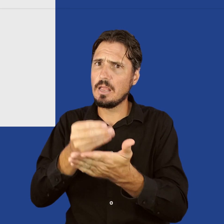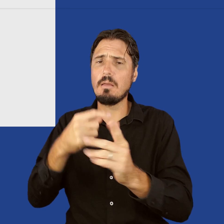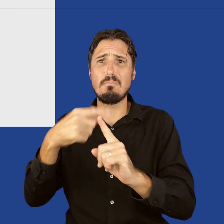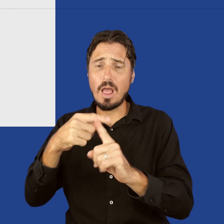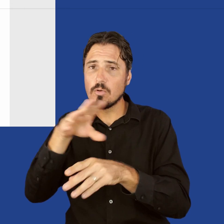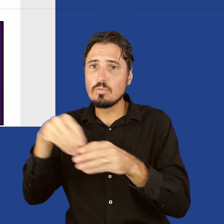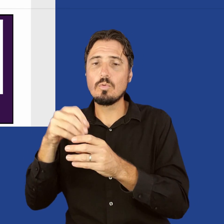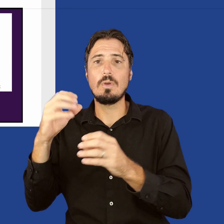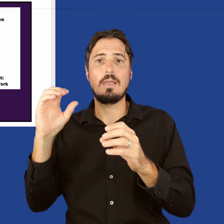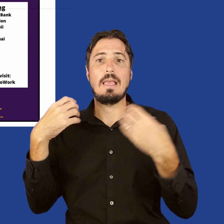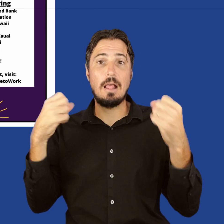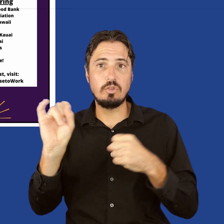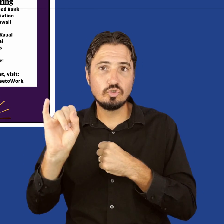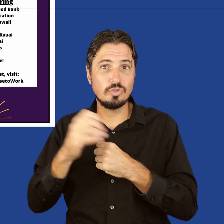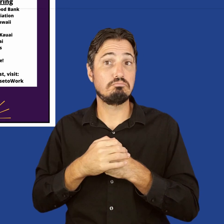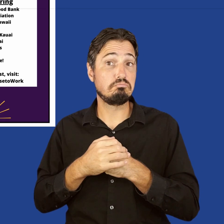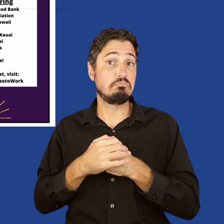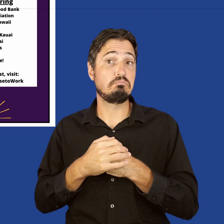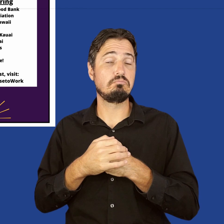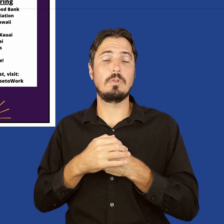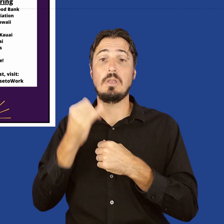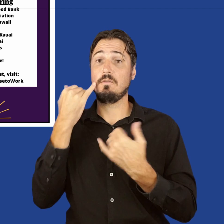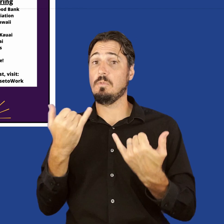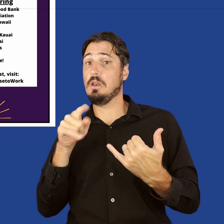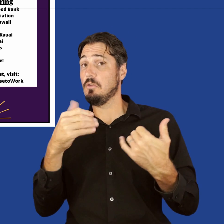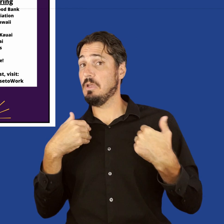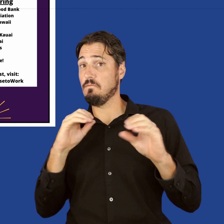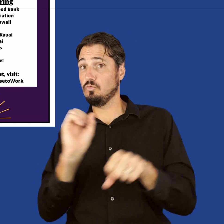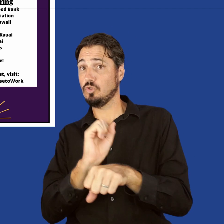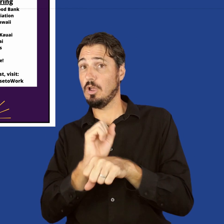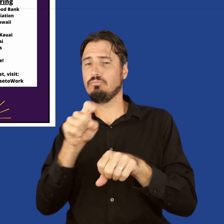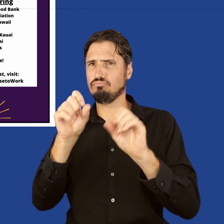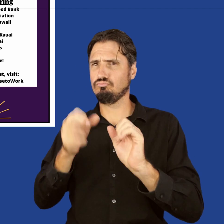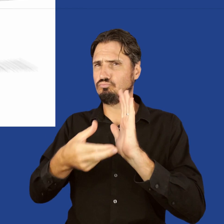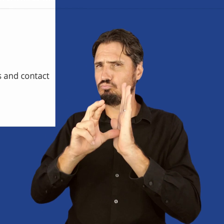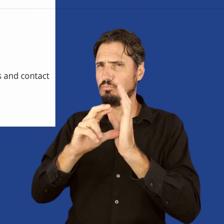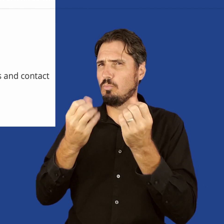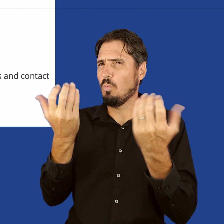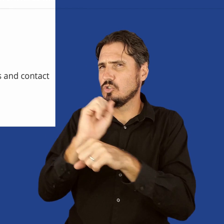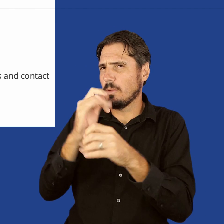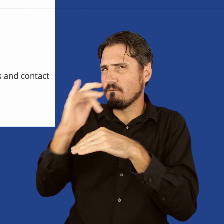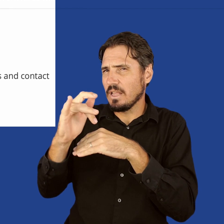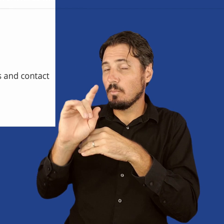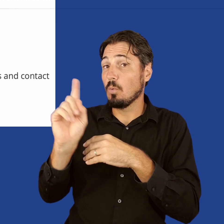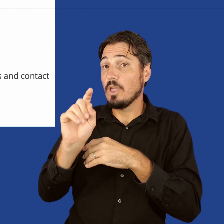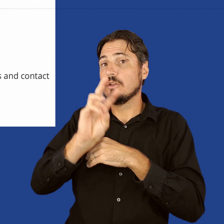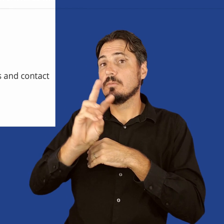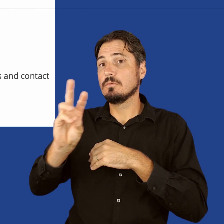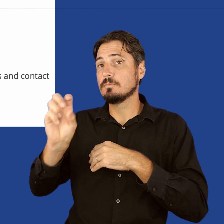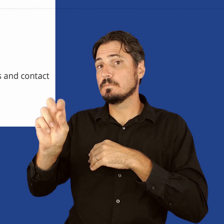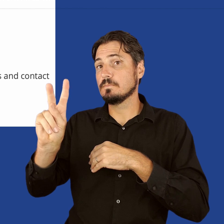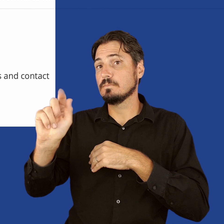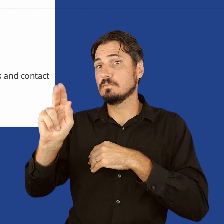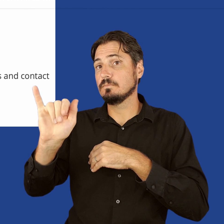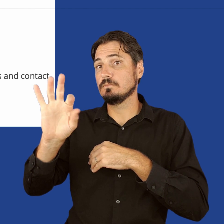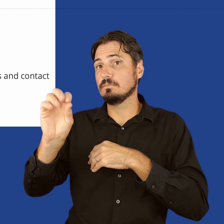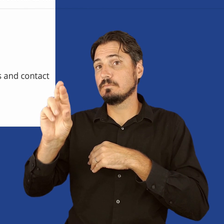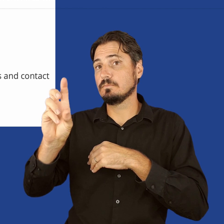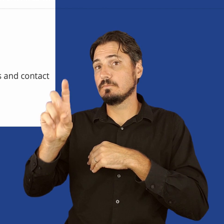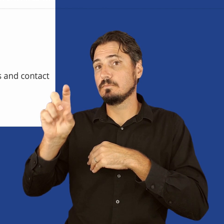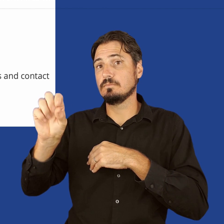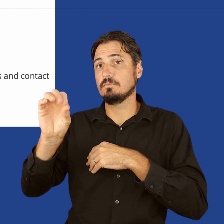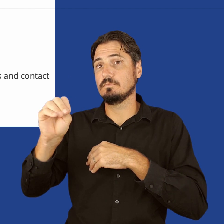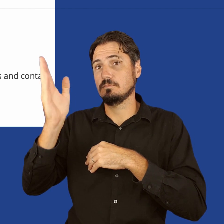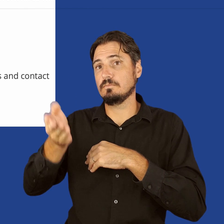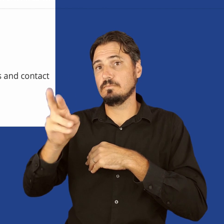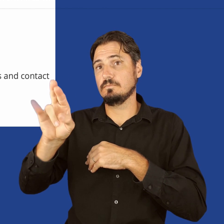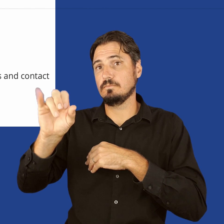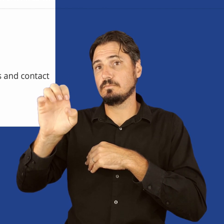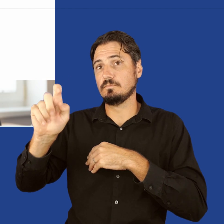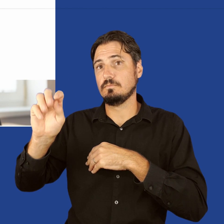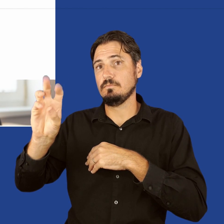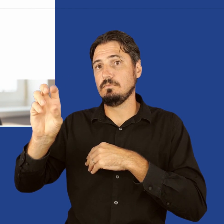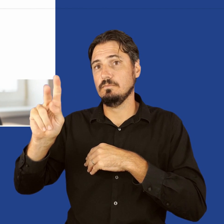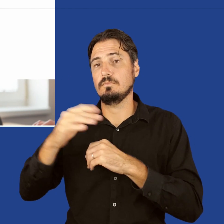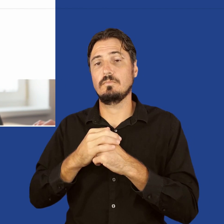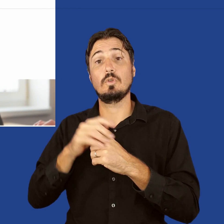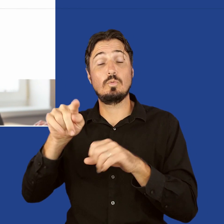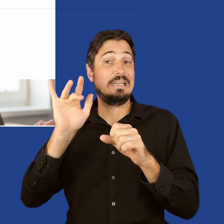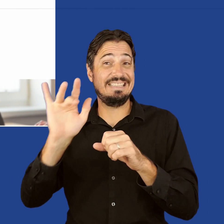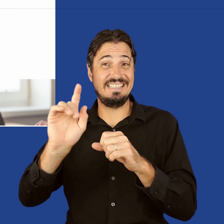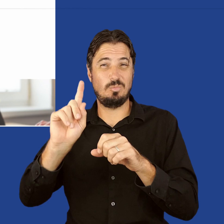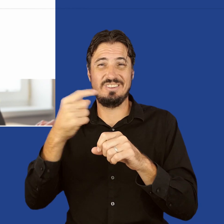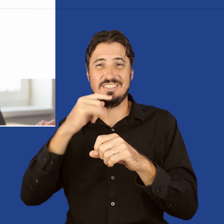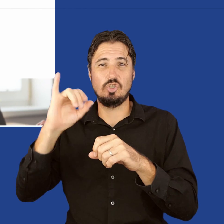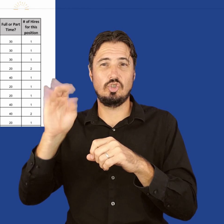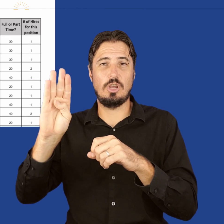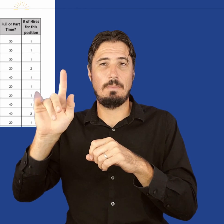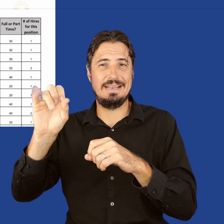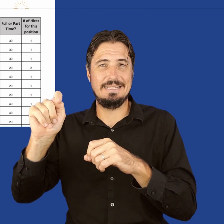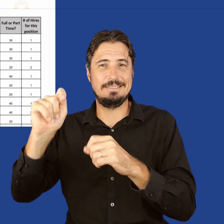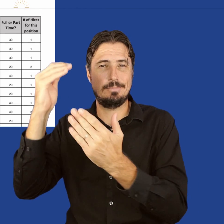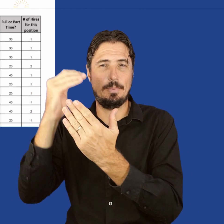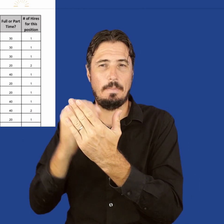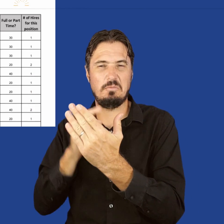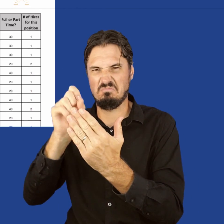If you are currently unemployed, please review the list of available jobs on our website kauaiforward.com/risetowork. Click on the Job List. It is updated each day, with positions ranging